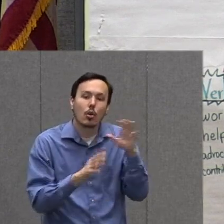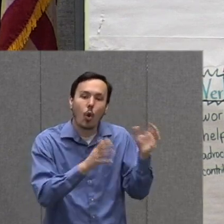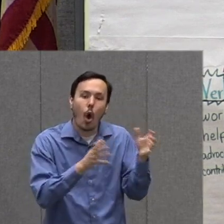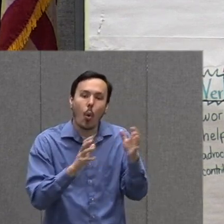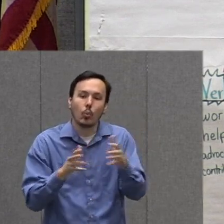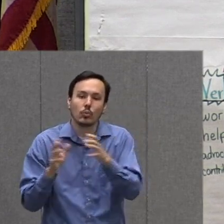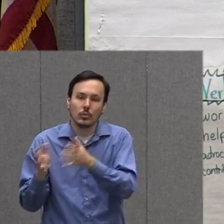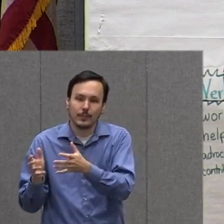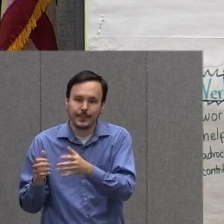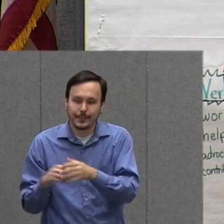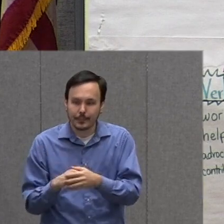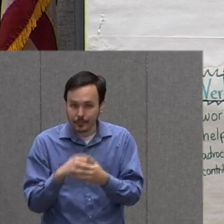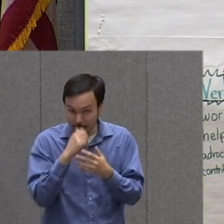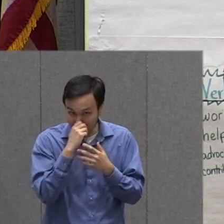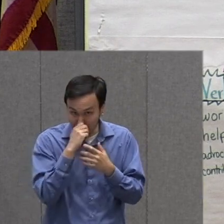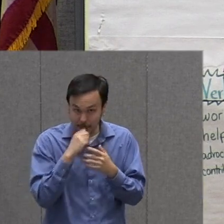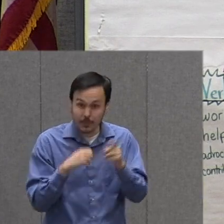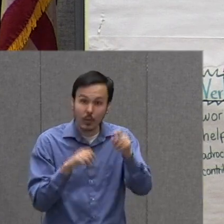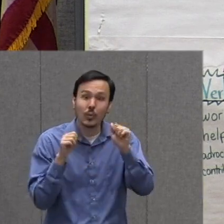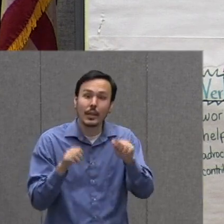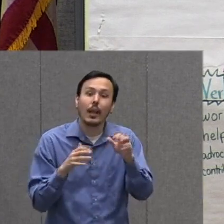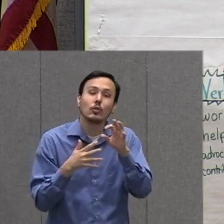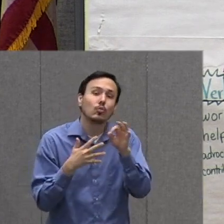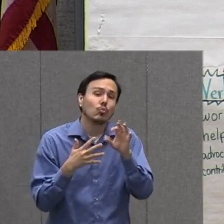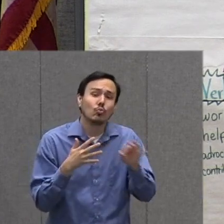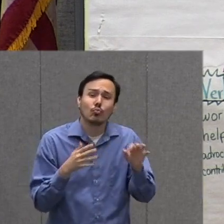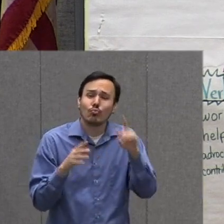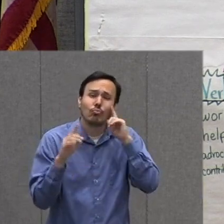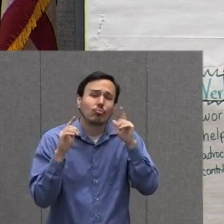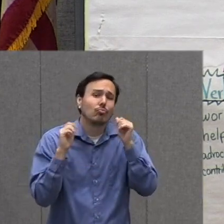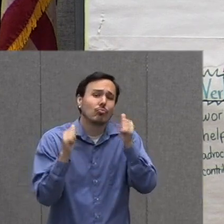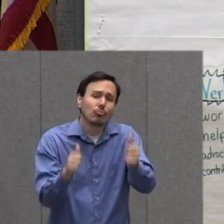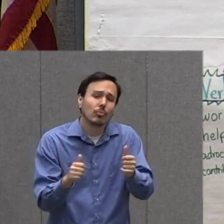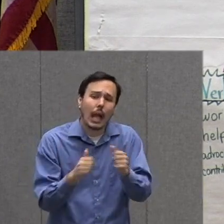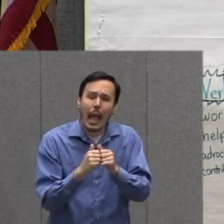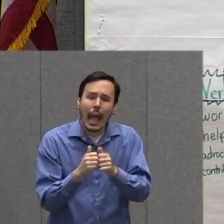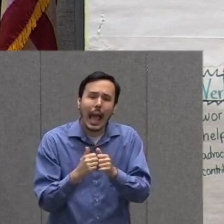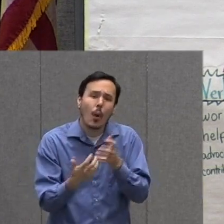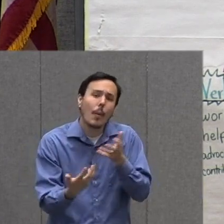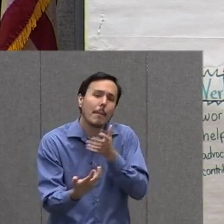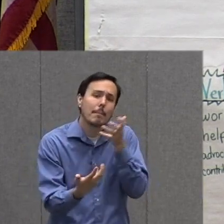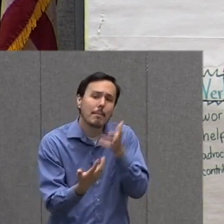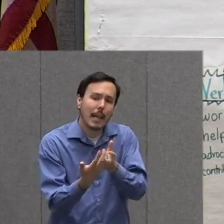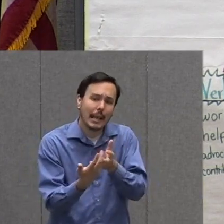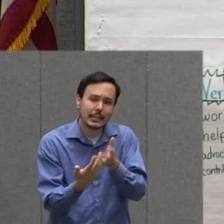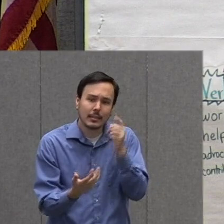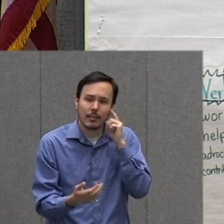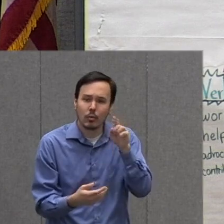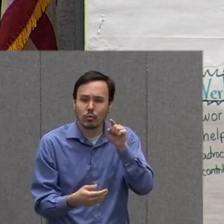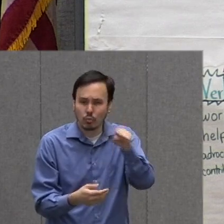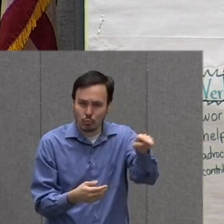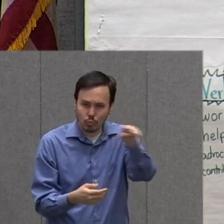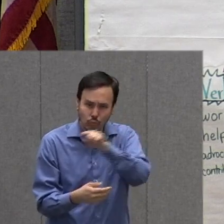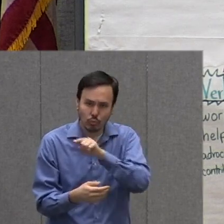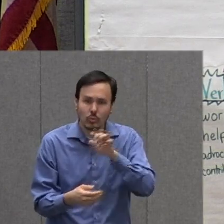You can choose to do this how you think would work best for you and your students at home.